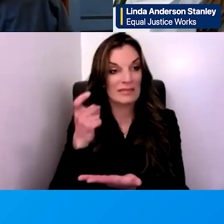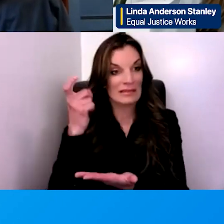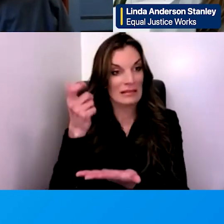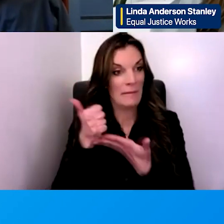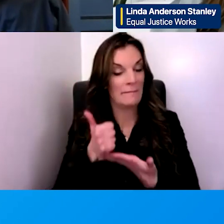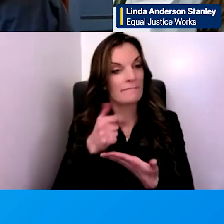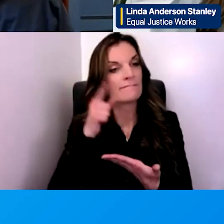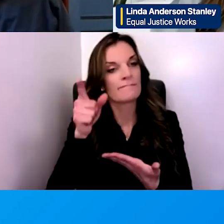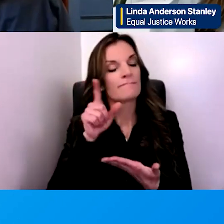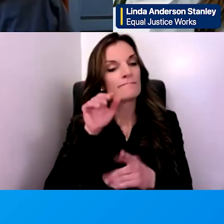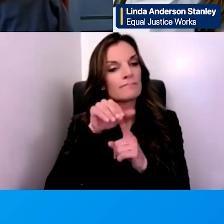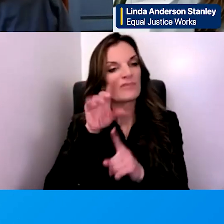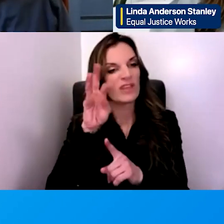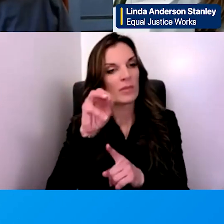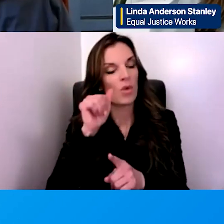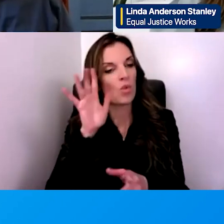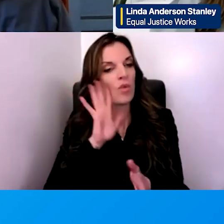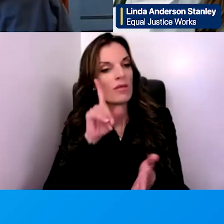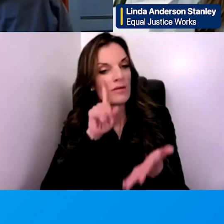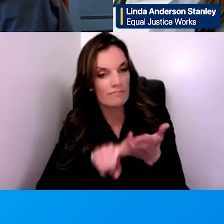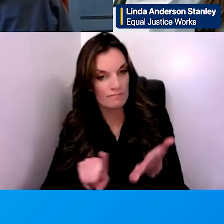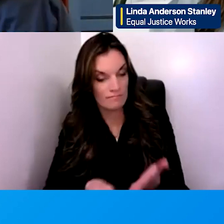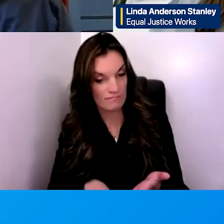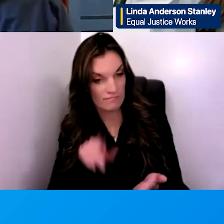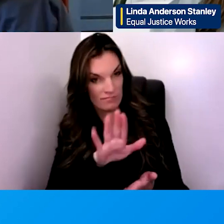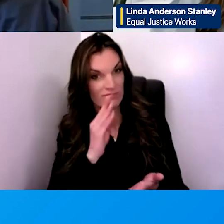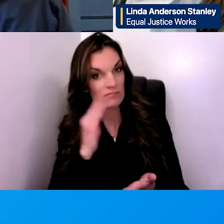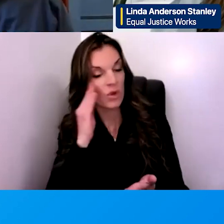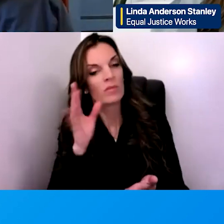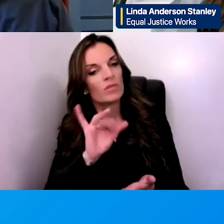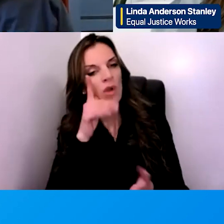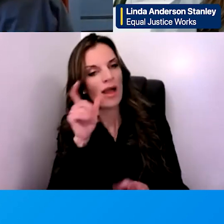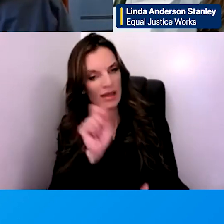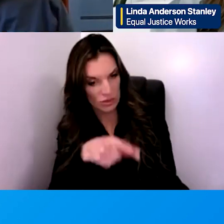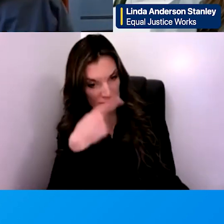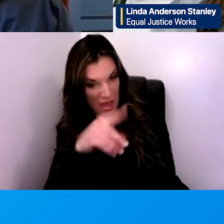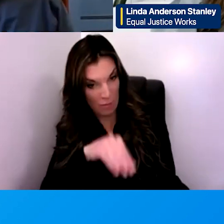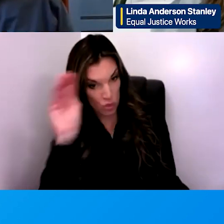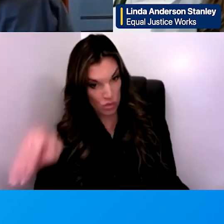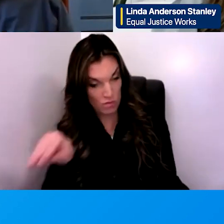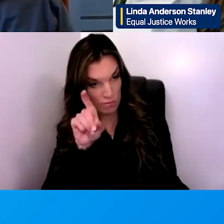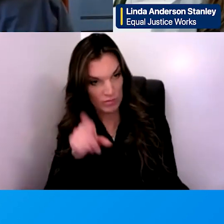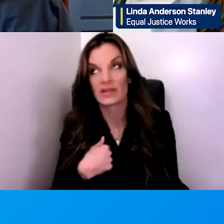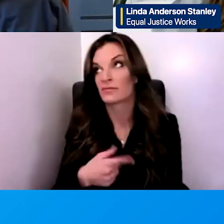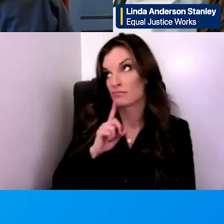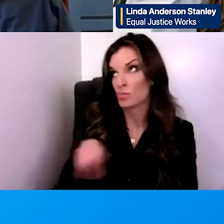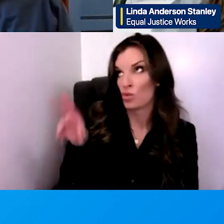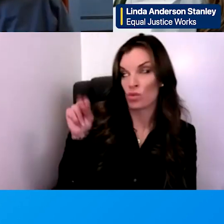unable to relocate due to his disability and his lack of income. So of course he said, no. This is a very common and very